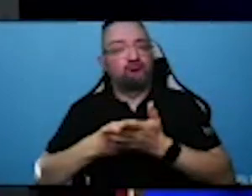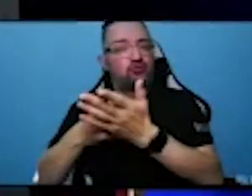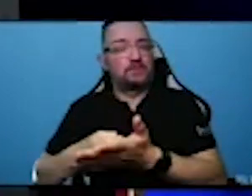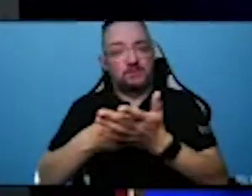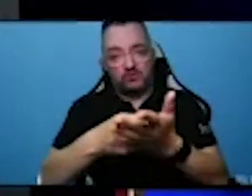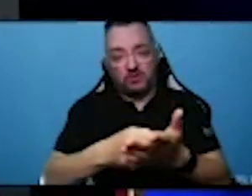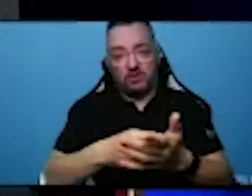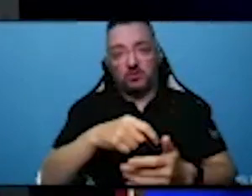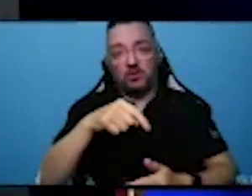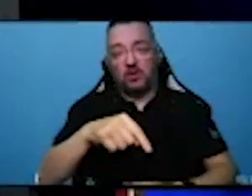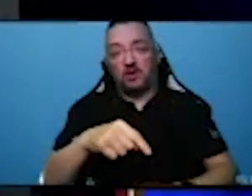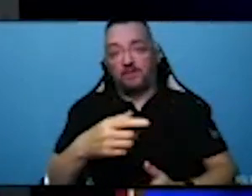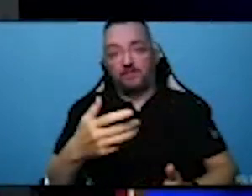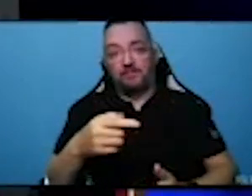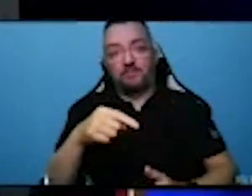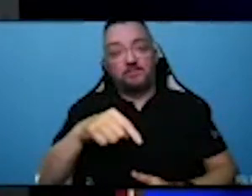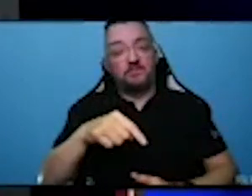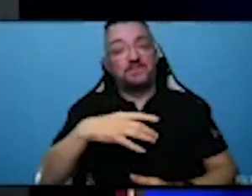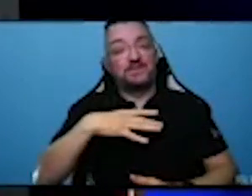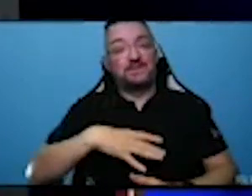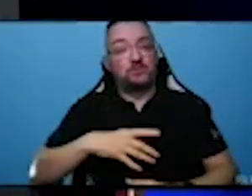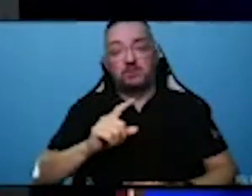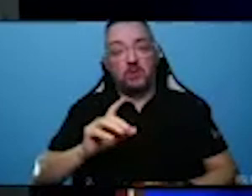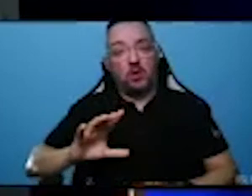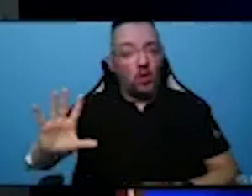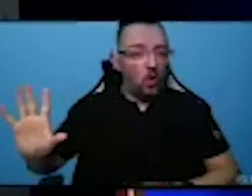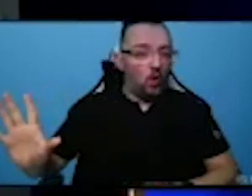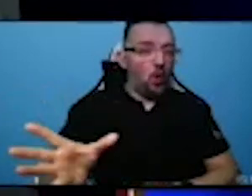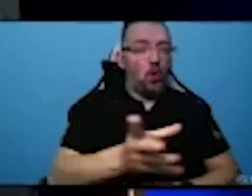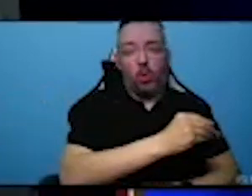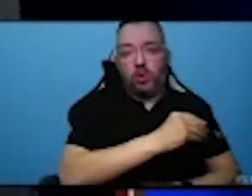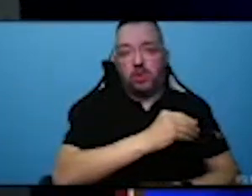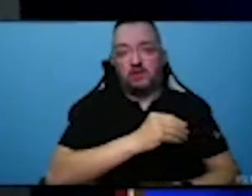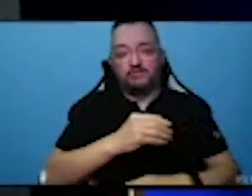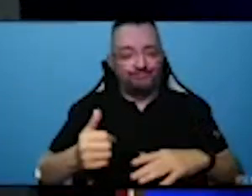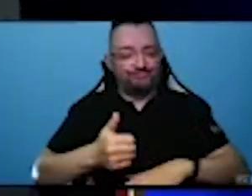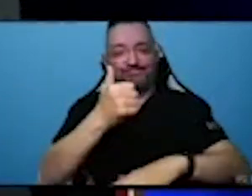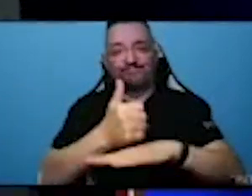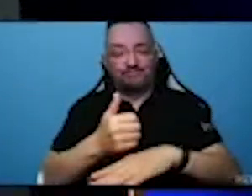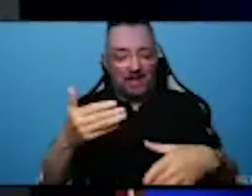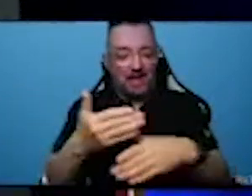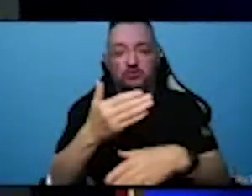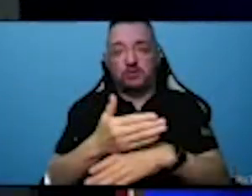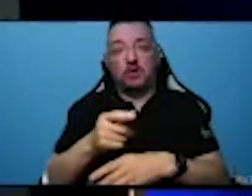requires everybody to take action. Covid was a societal challenge and it requires a societal response.